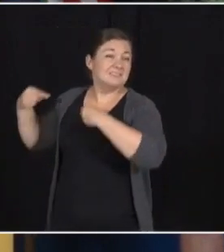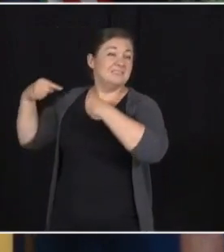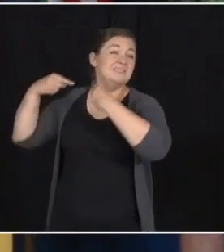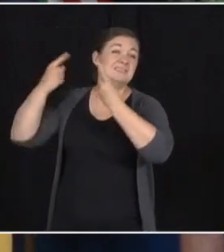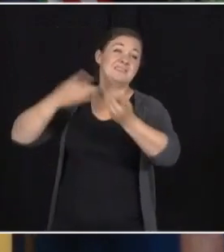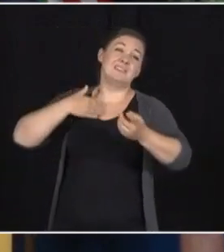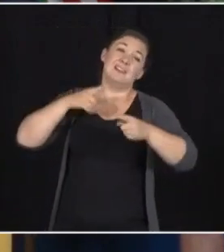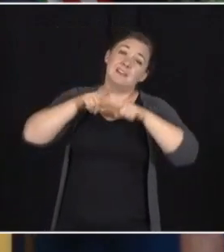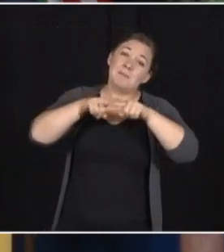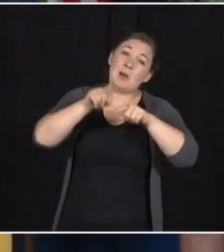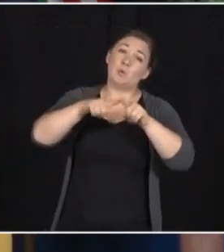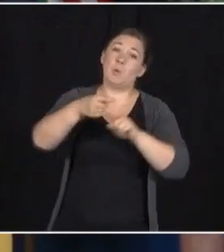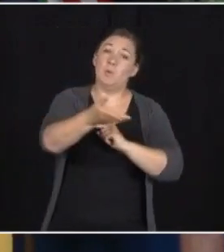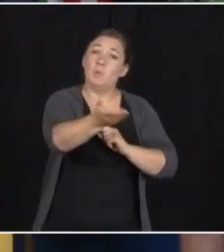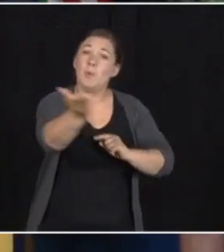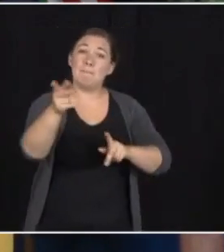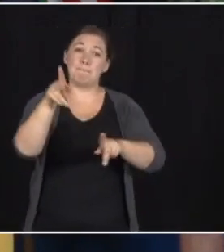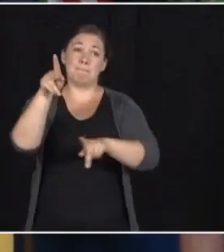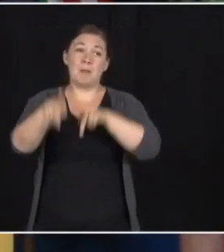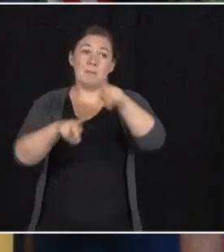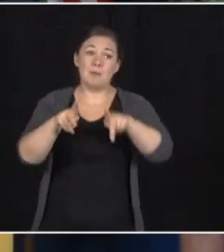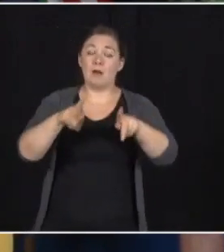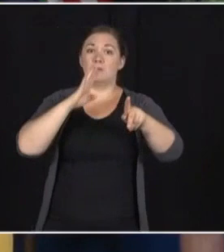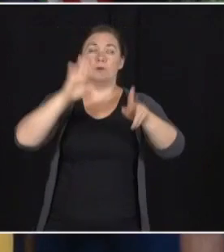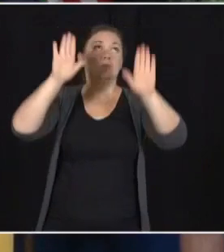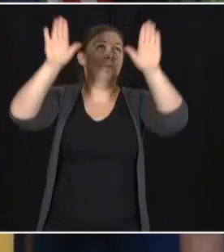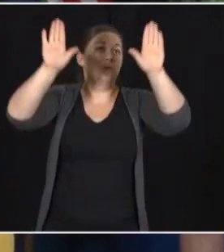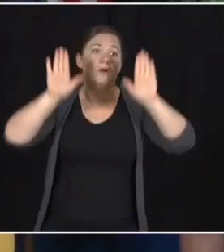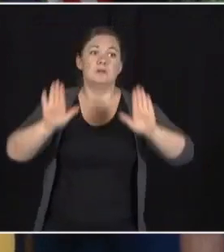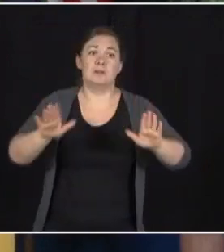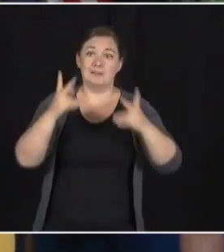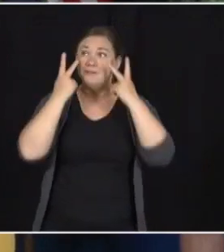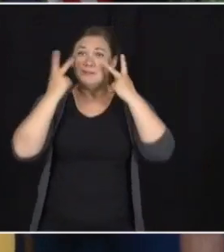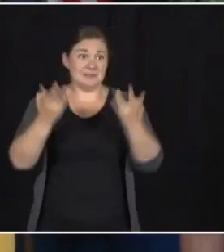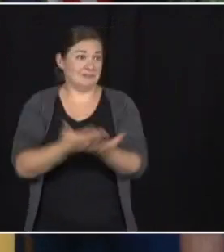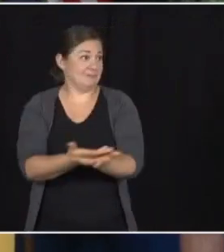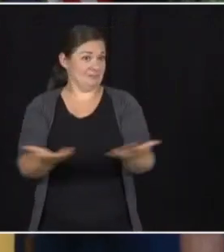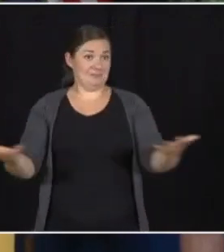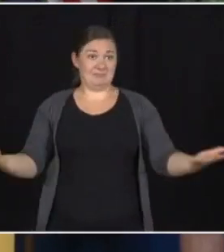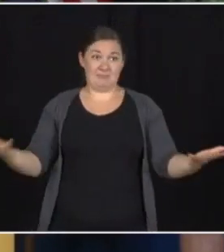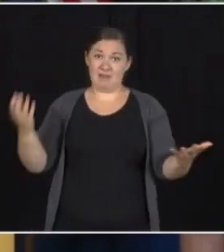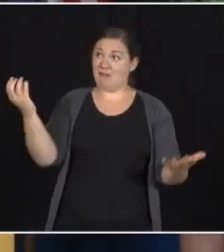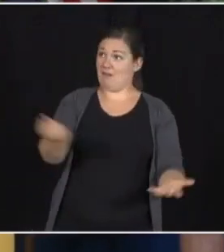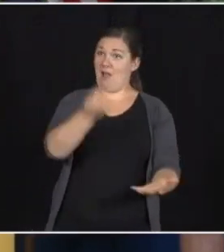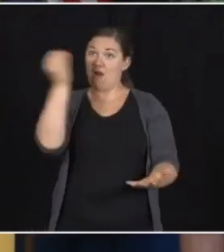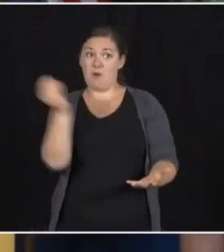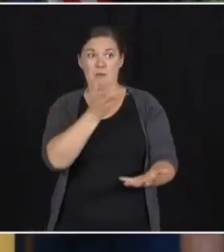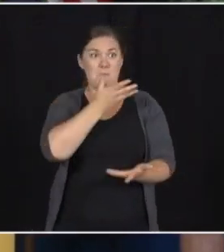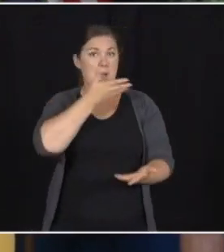hung out at crowded bars and beaches. Good question Matt. I saw pictures of centre island, one of the islands.